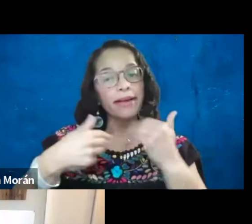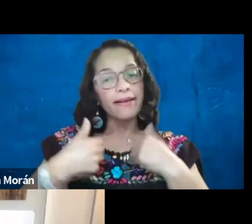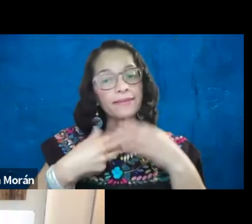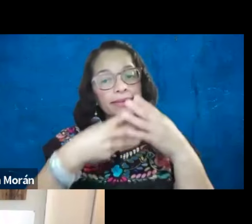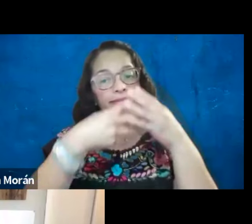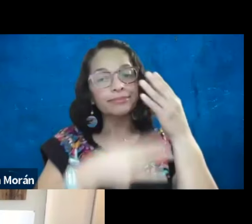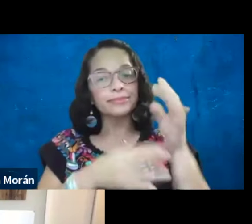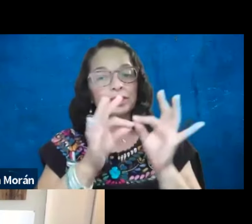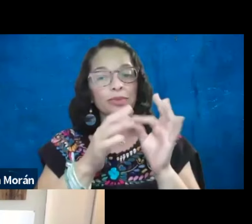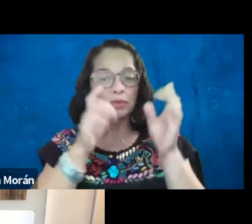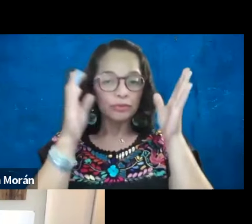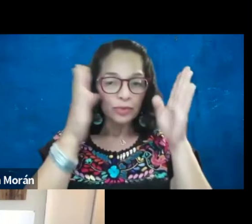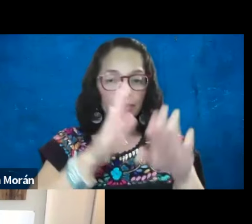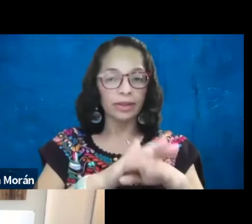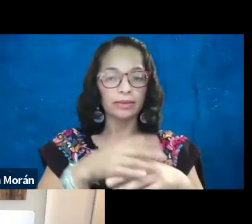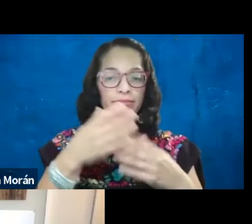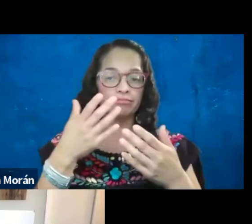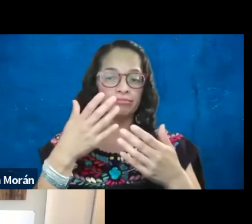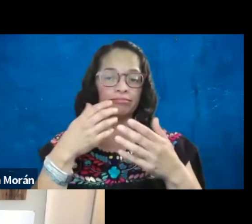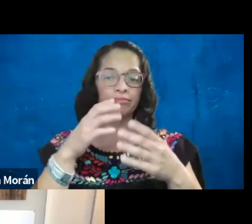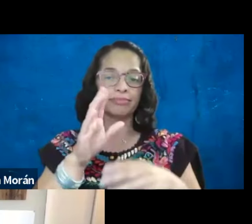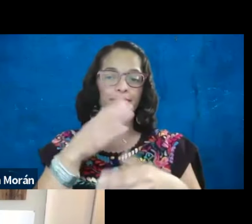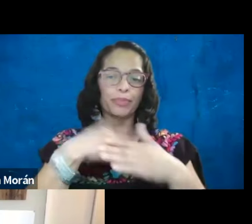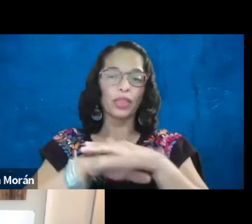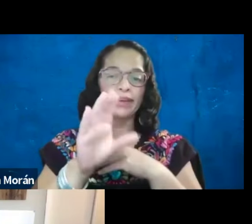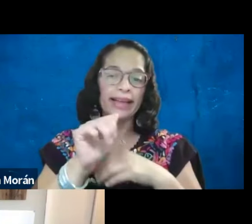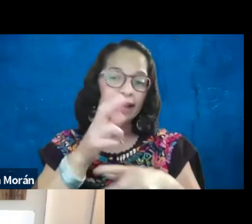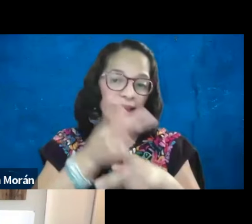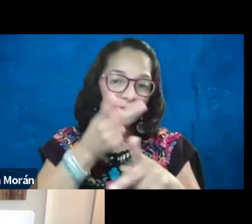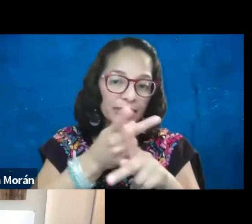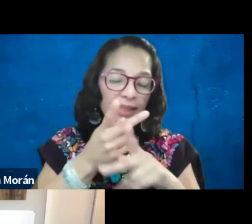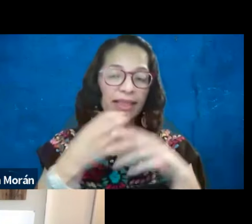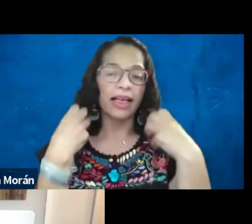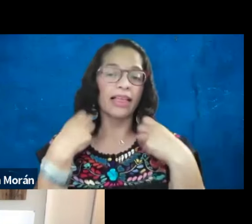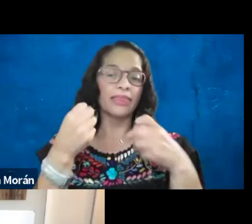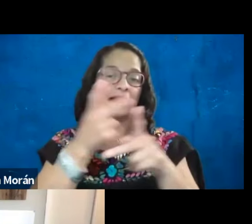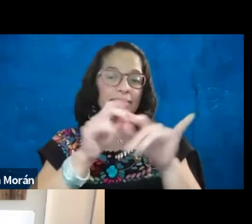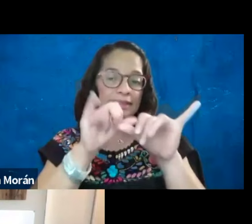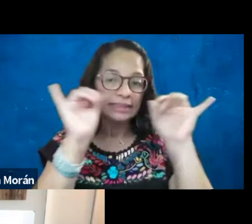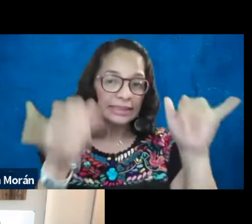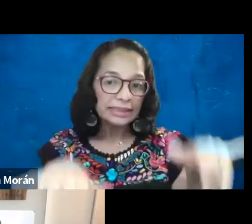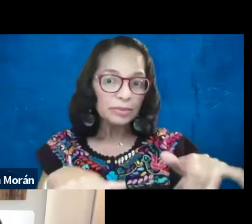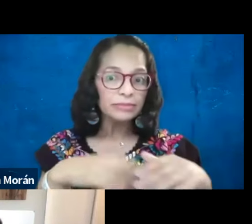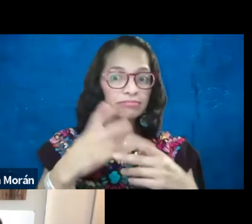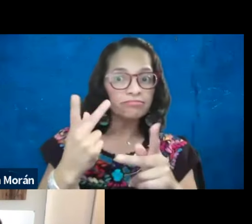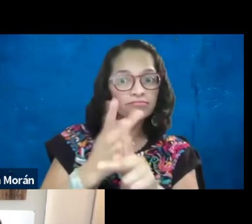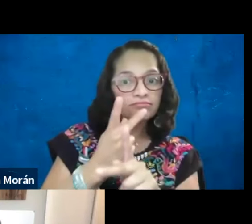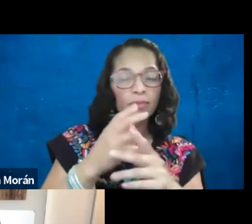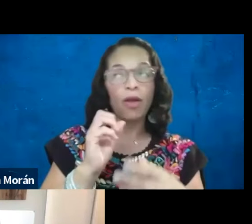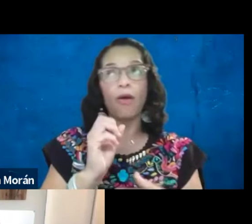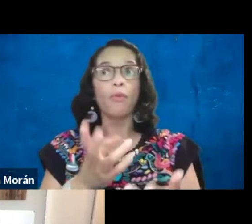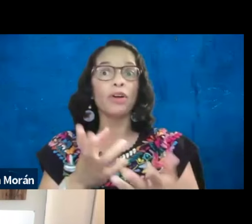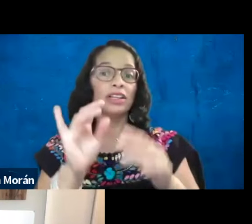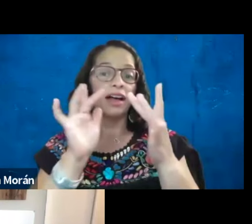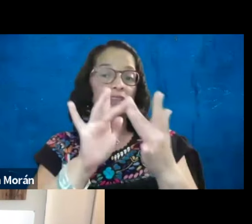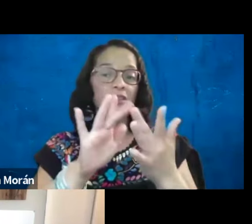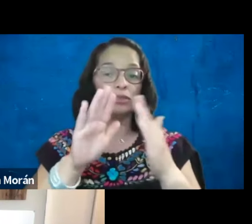can contact you know other agencies and try to figure out who specializes you know in birthing and care